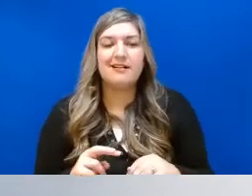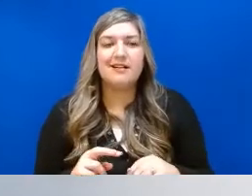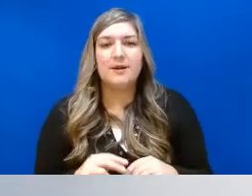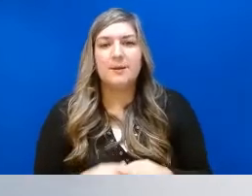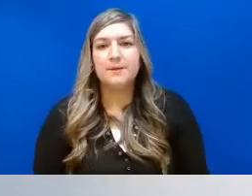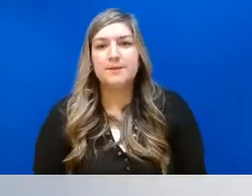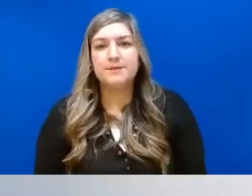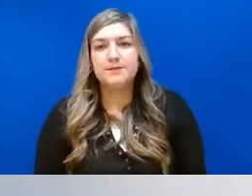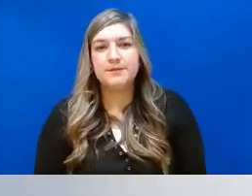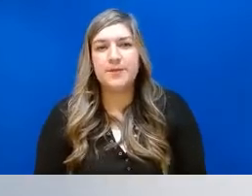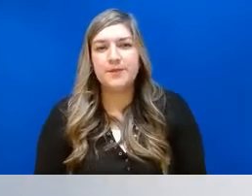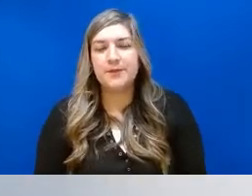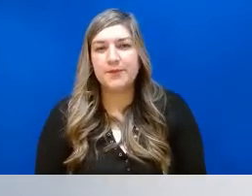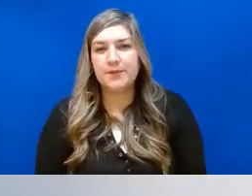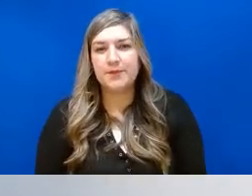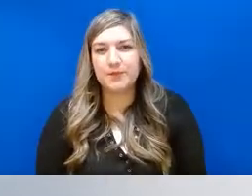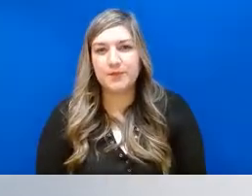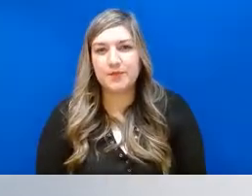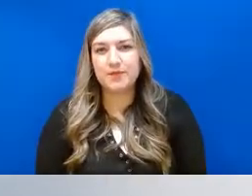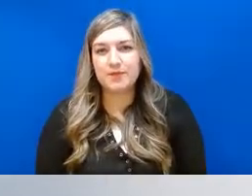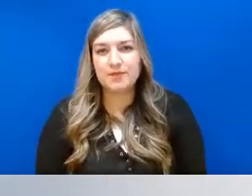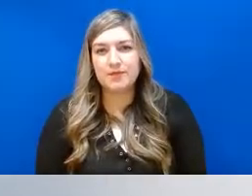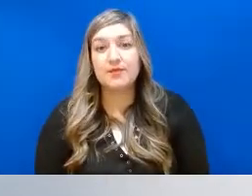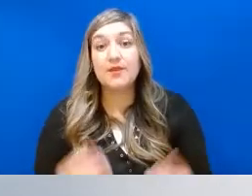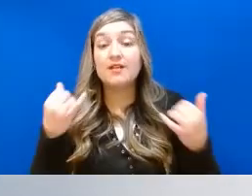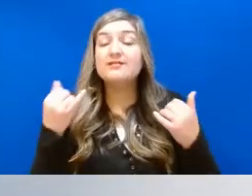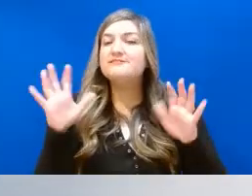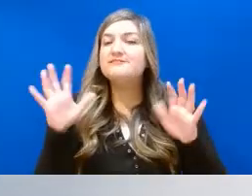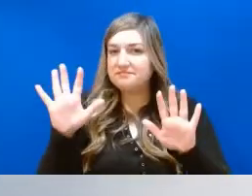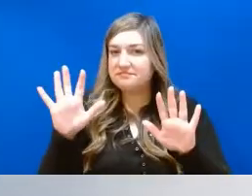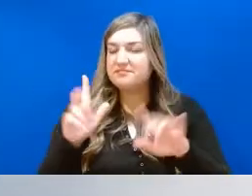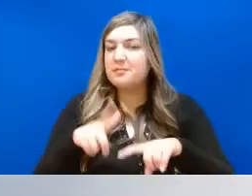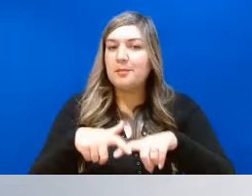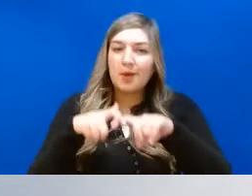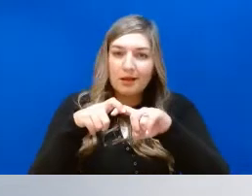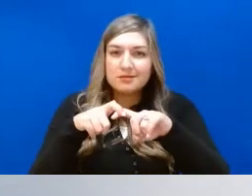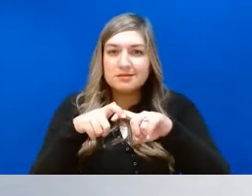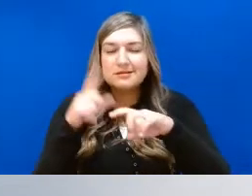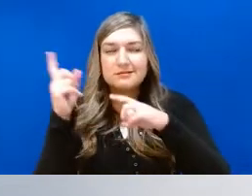Okay. So now we're going to take time to just conduct a short mindfulness activity.